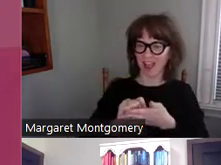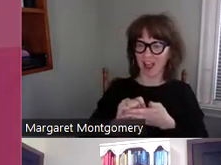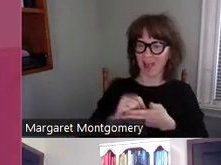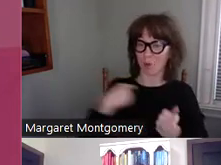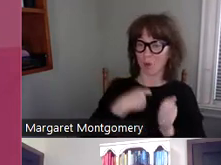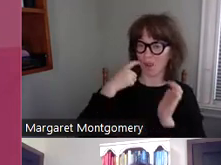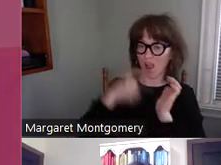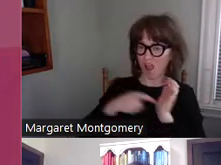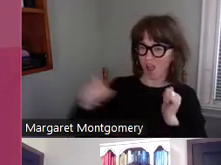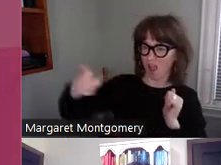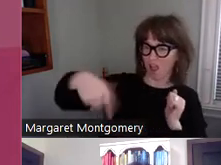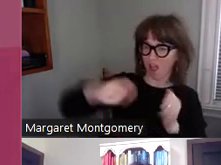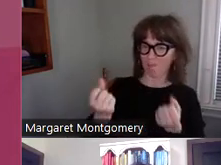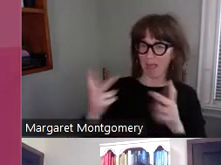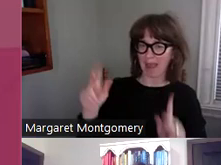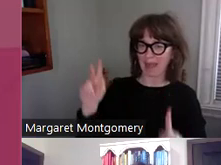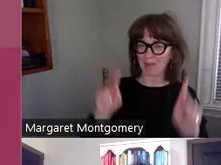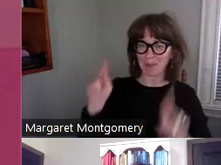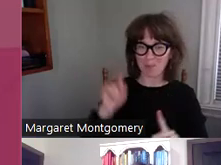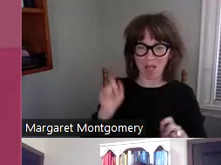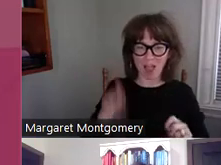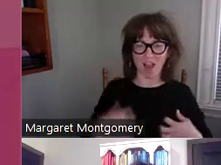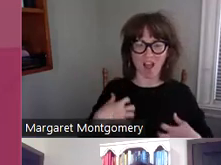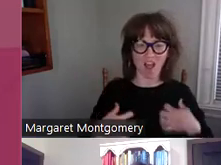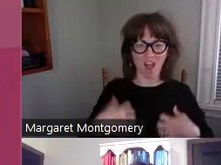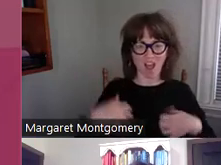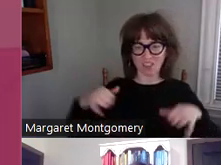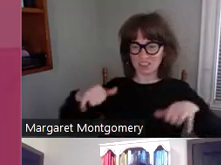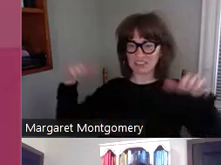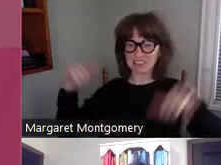between experiencing abuse in their home or being homeless on the streets by themselves